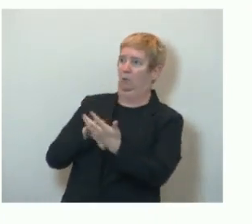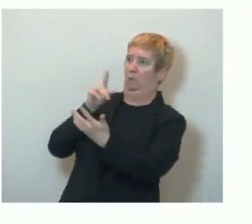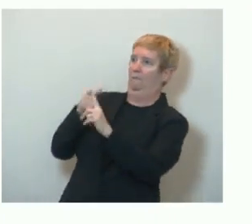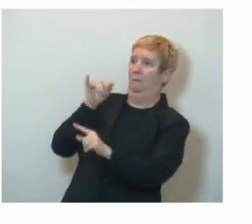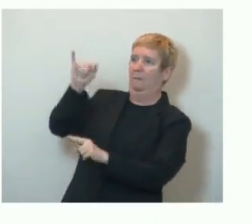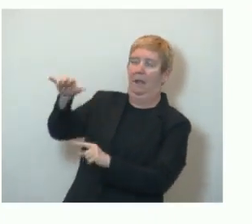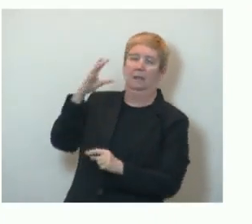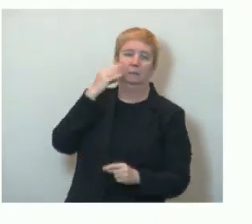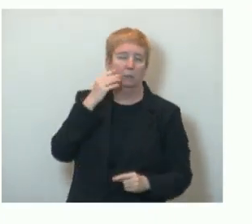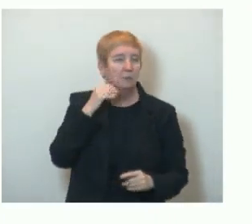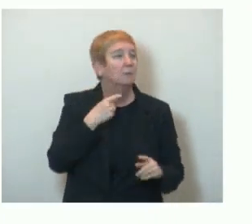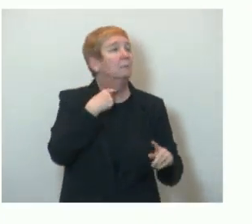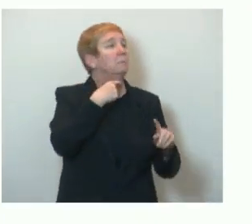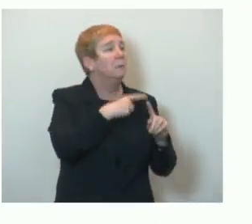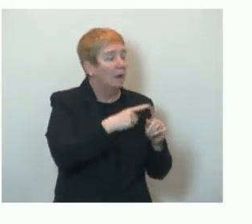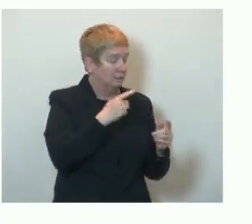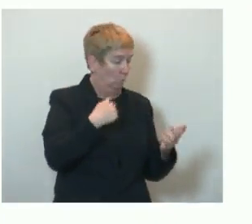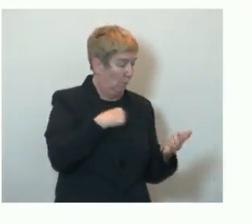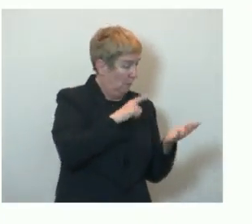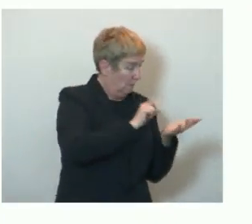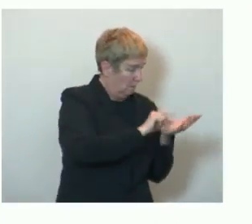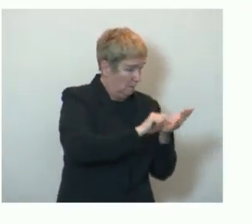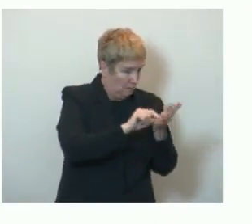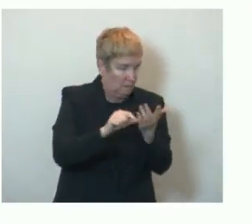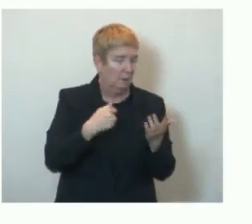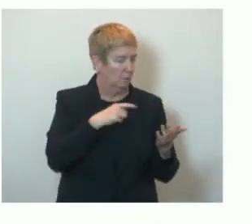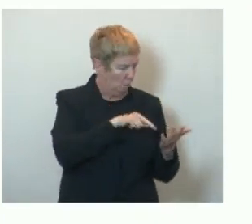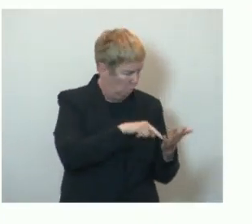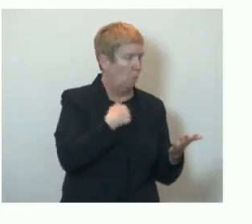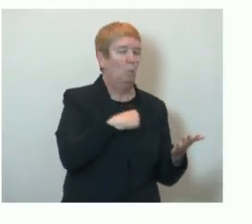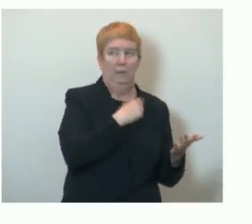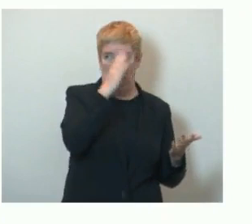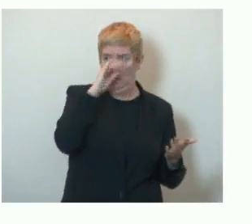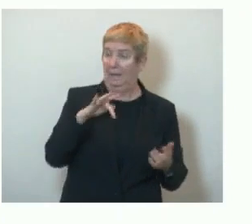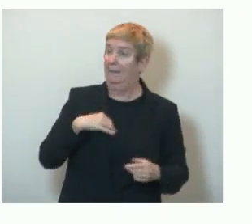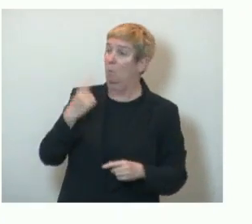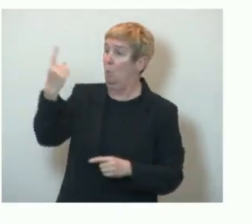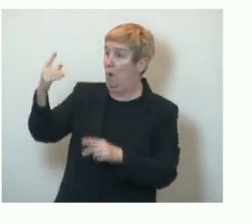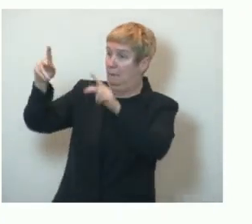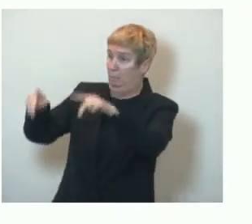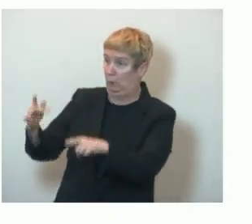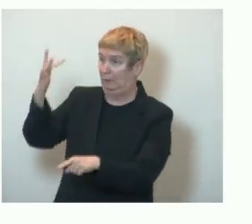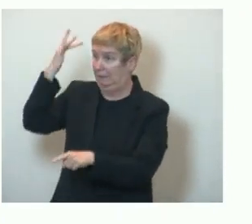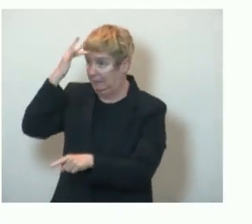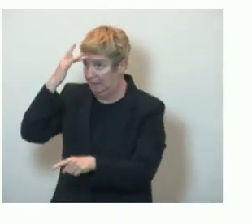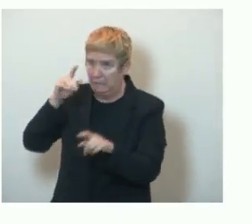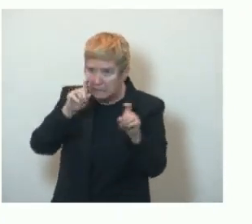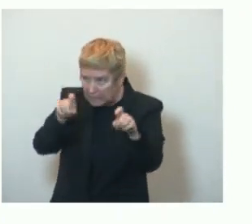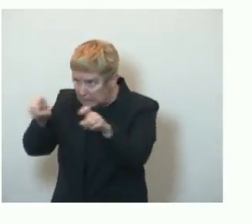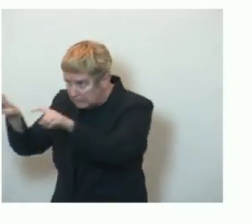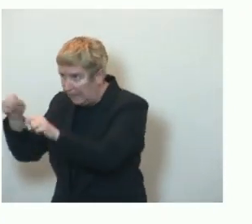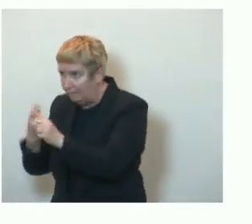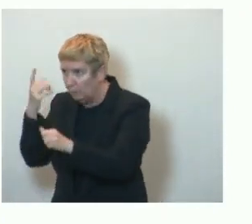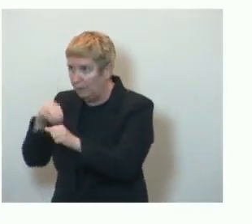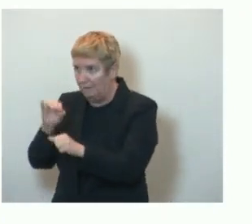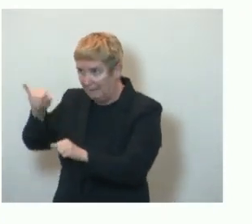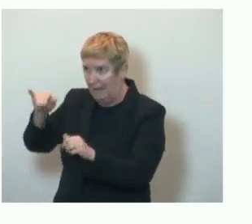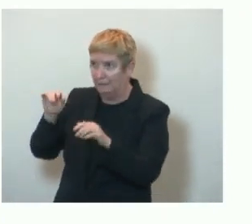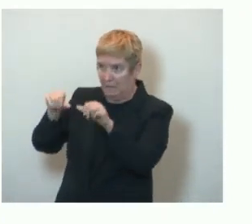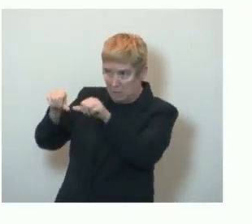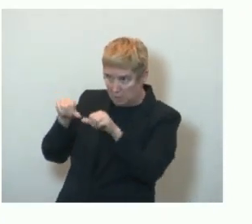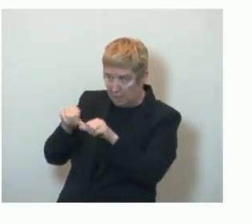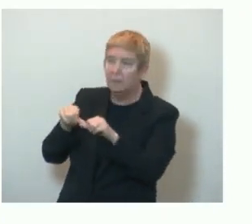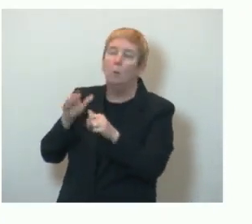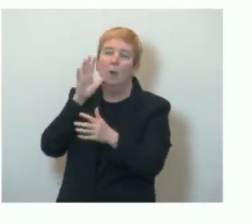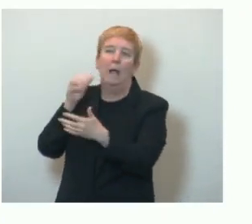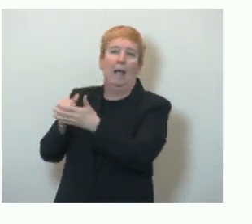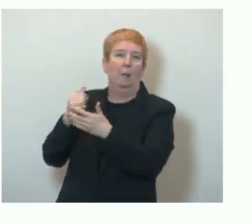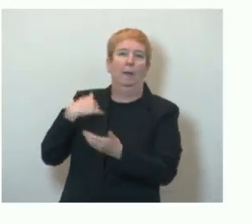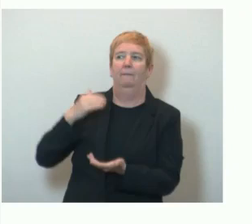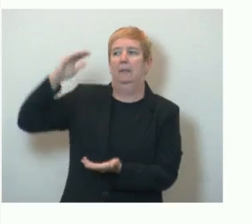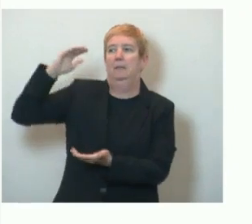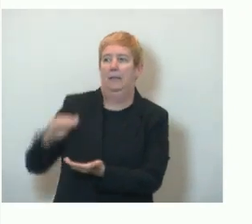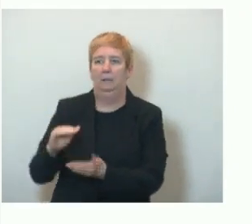INTO NURSING HOMES ARE TEACHING US ABOUT HOW TO CONTROL THESE EPIDEMICS THE LITERATURE ALSO SUGGESTS THAT ONCE YOU HAVE ONE CASE YOU TEST EVERYBODY AND ALL THE RESIDENTS ALL THE STAFF AND